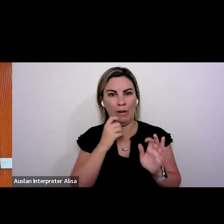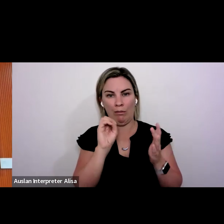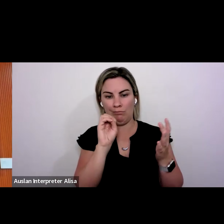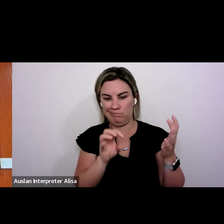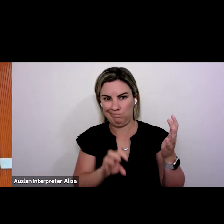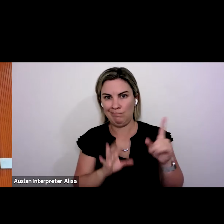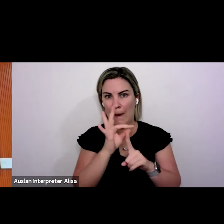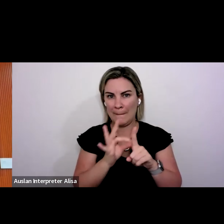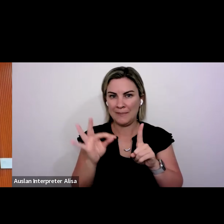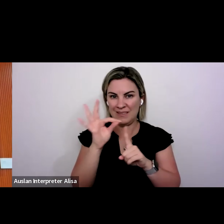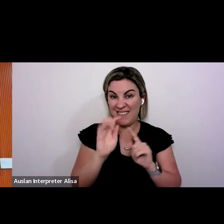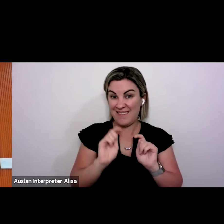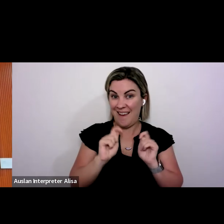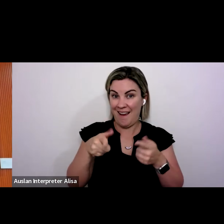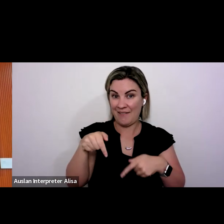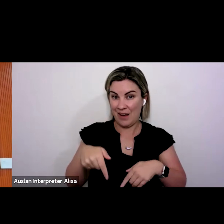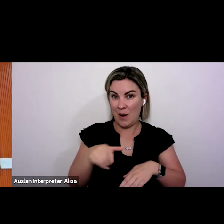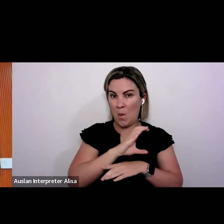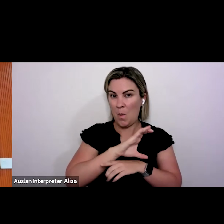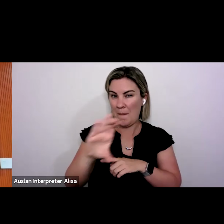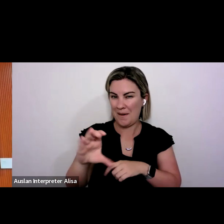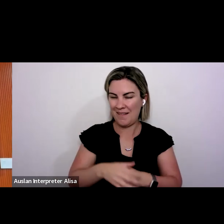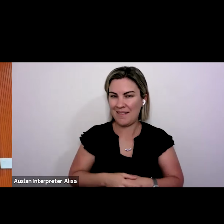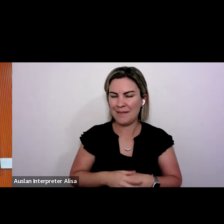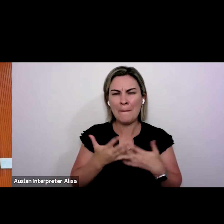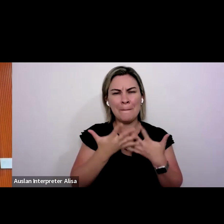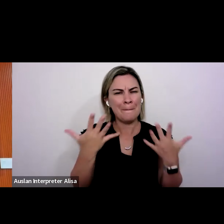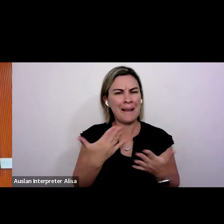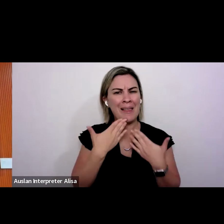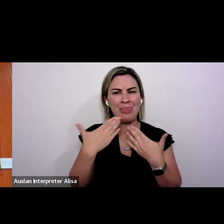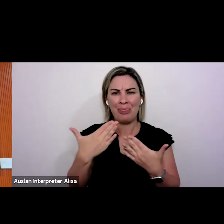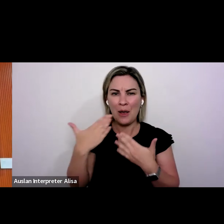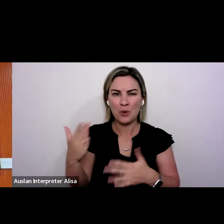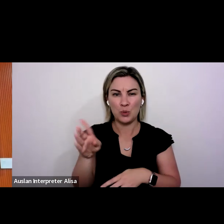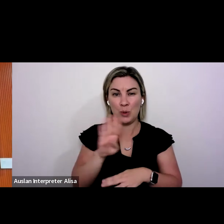A huge thank you to our panellists, Paula, Travis,